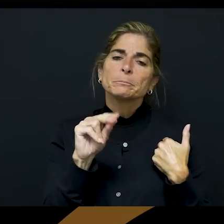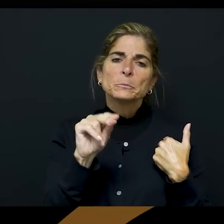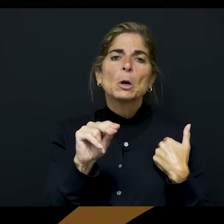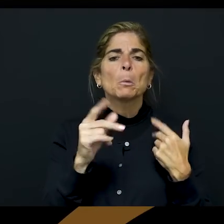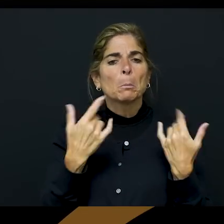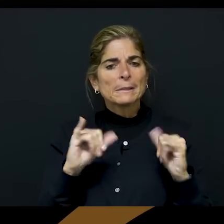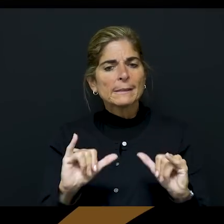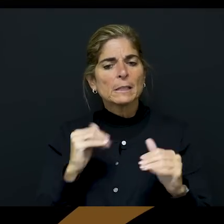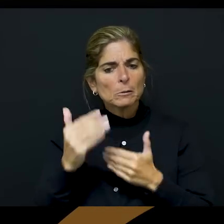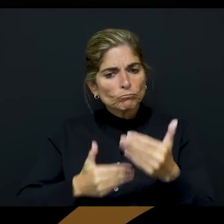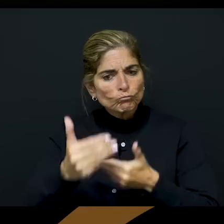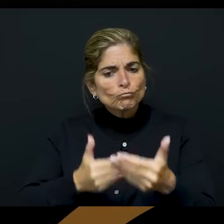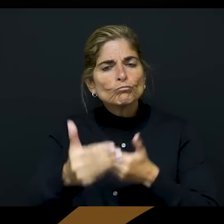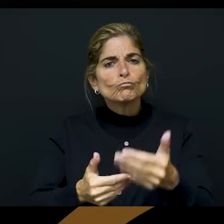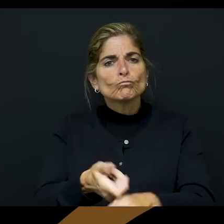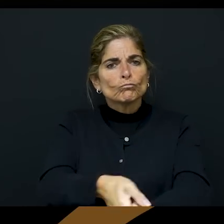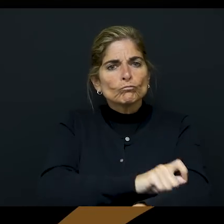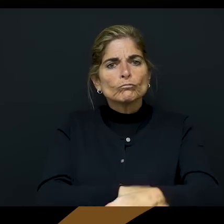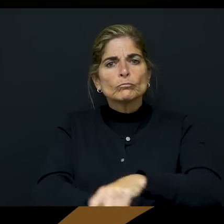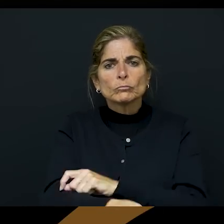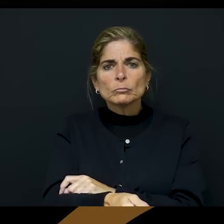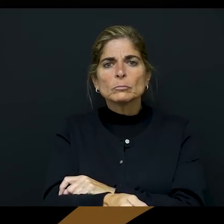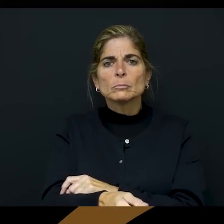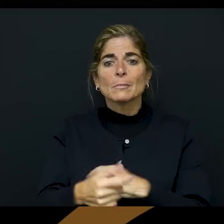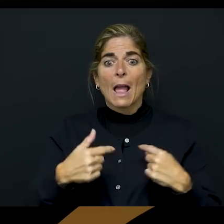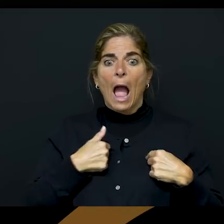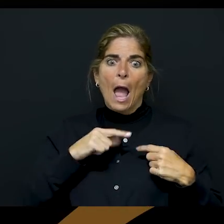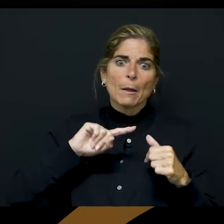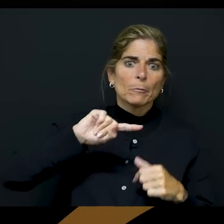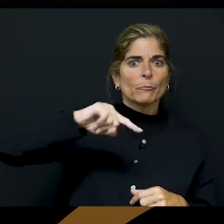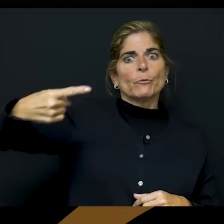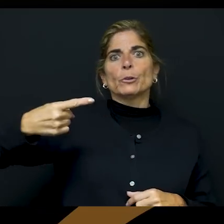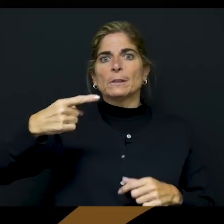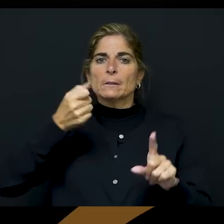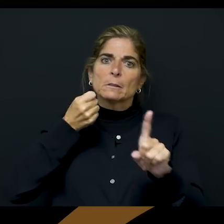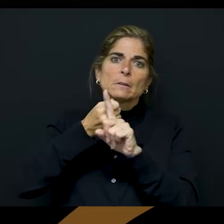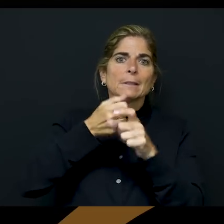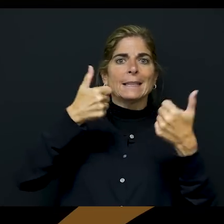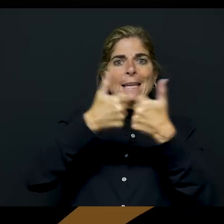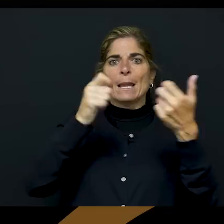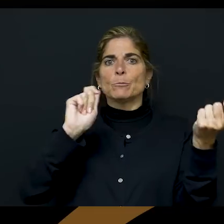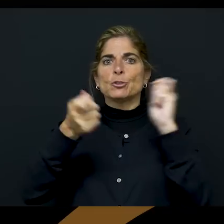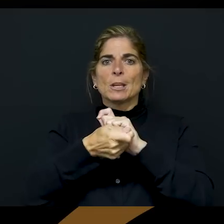Of course, we don't have all the answers, but we're on that journey, we're running the race. And personally, I no longer want to be described